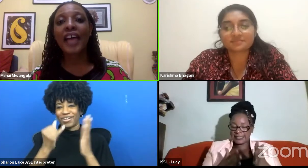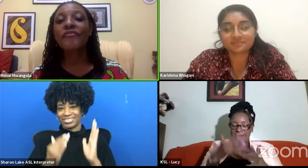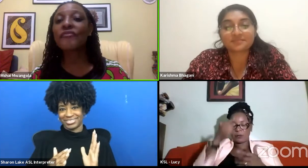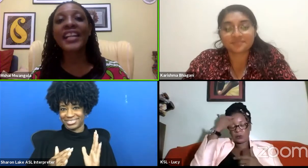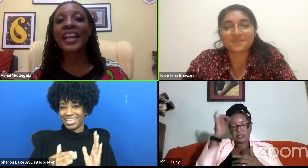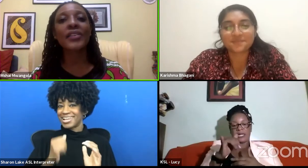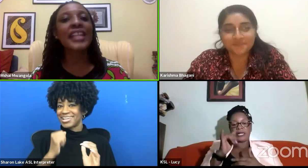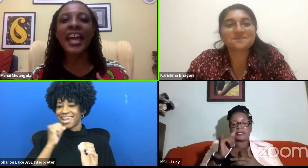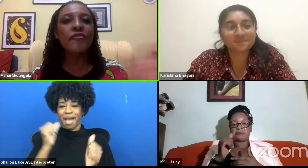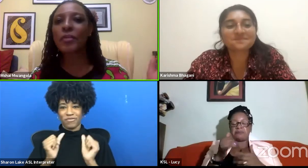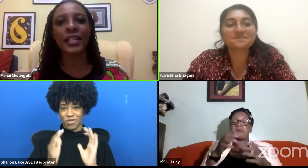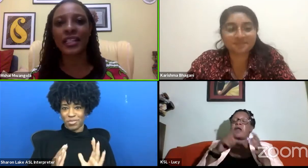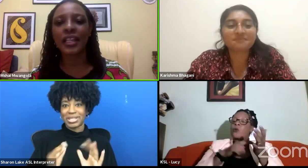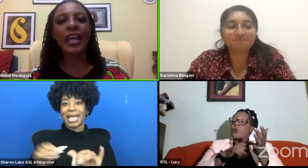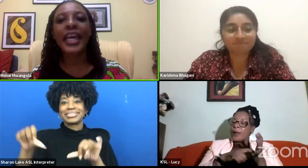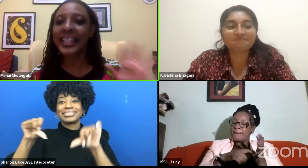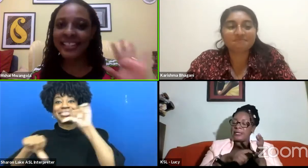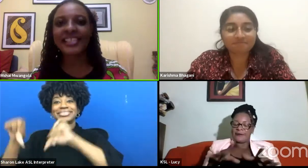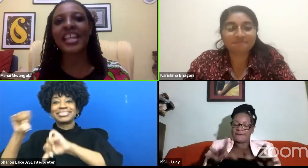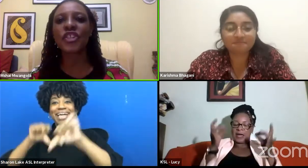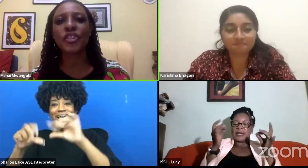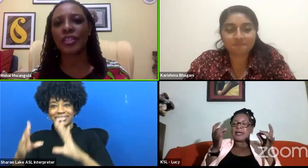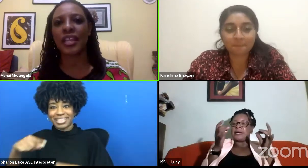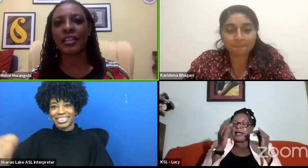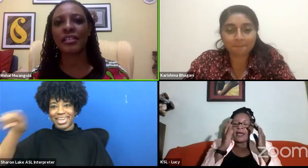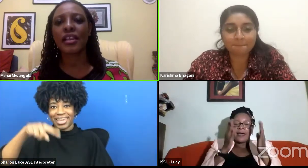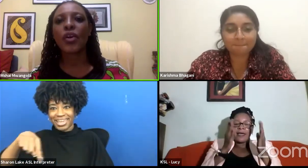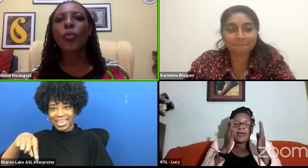and finding out everybody can stage things